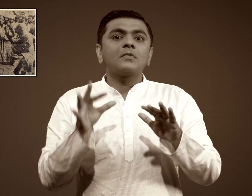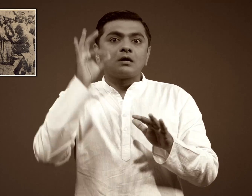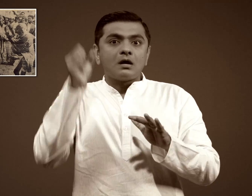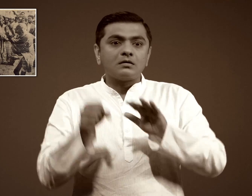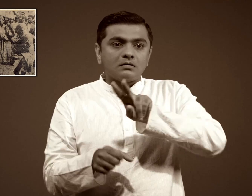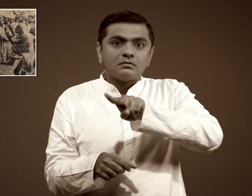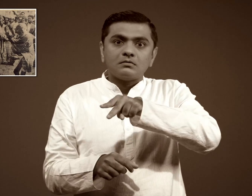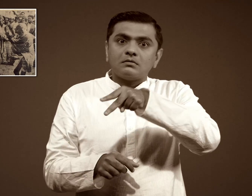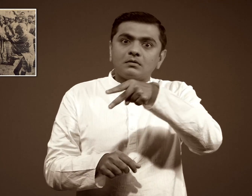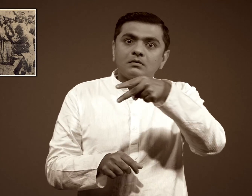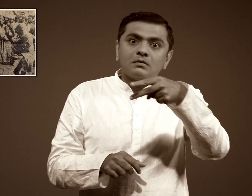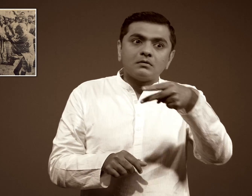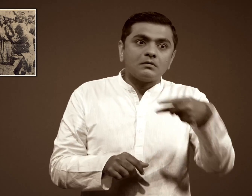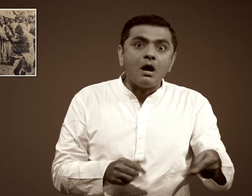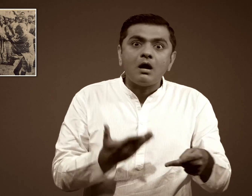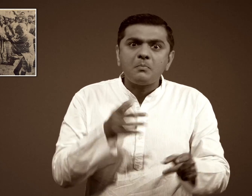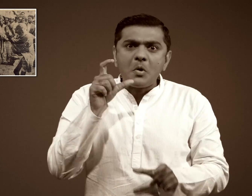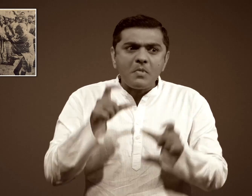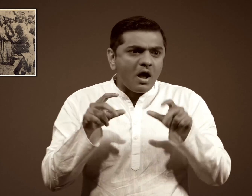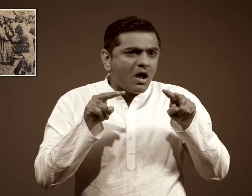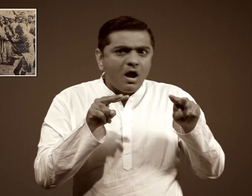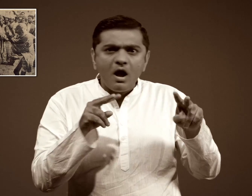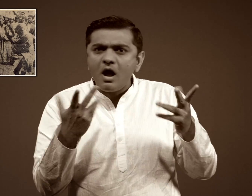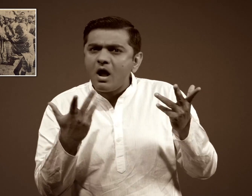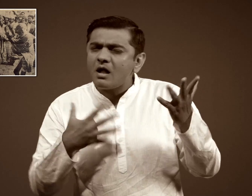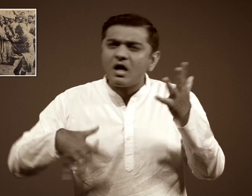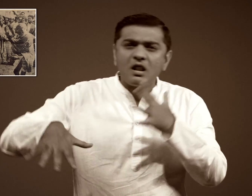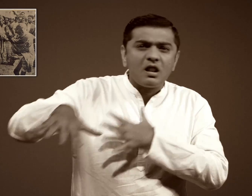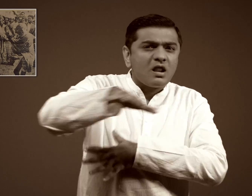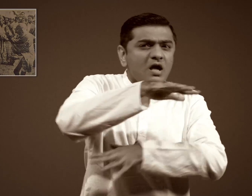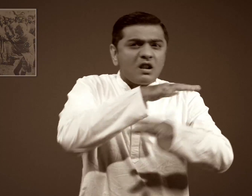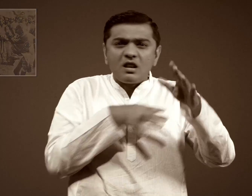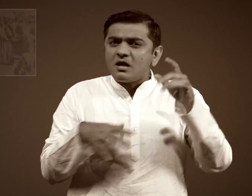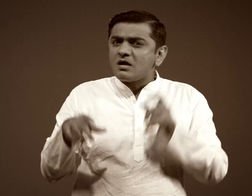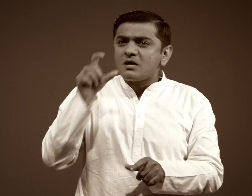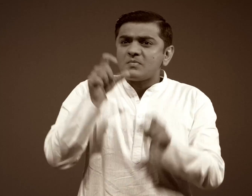Bapu slumped to the ground. People were shocked and there was a alot of chaos among the crowd.